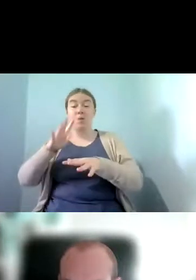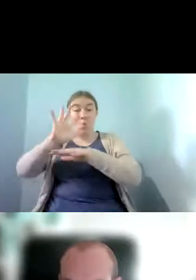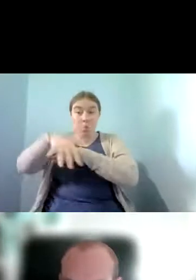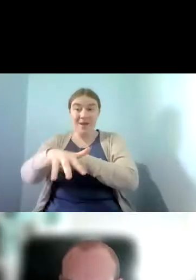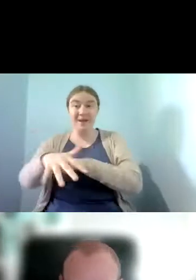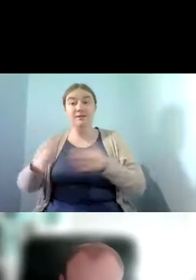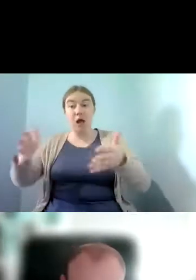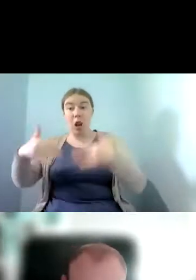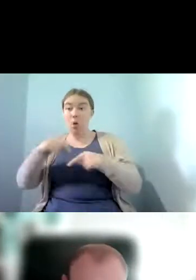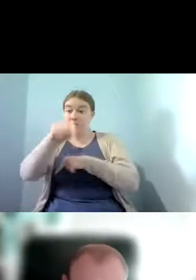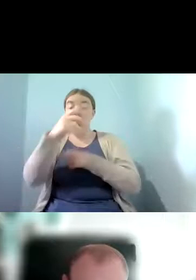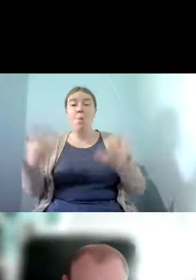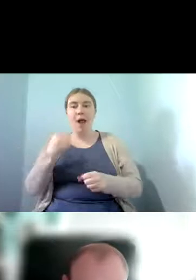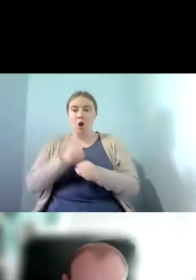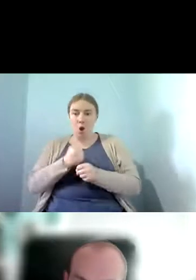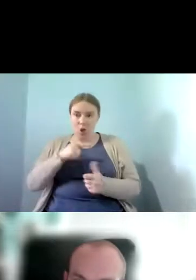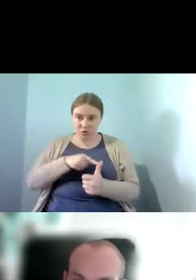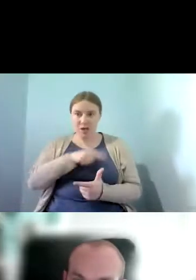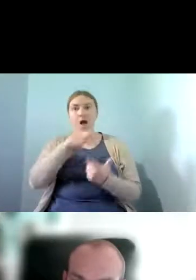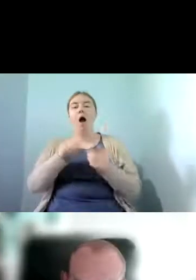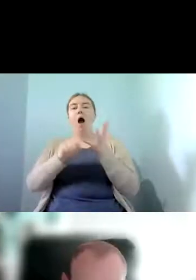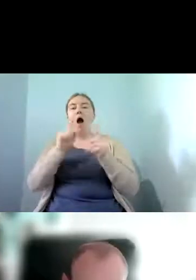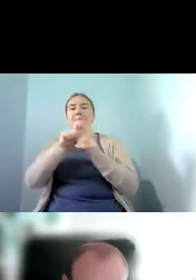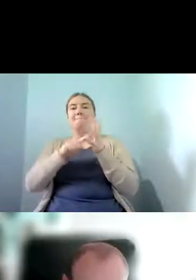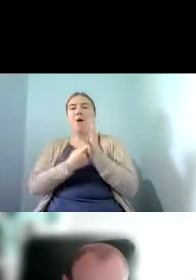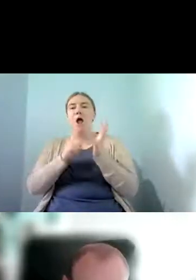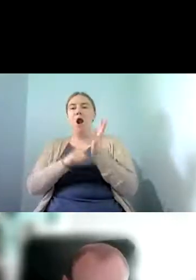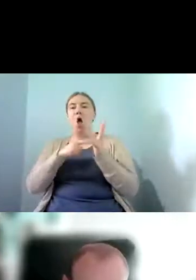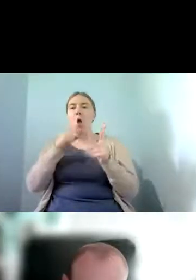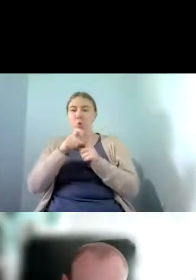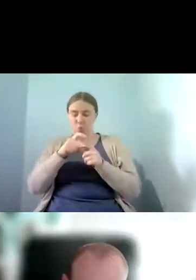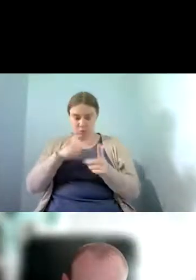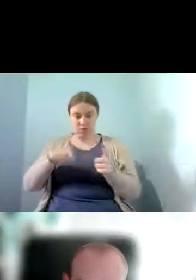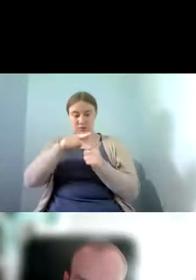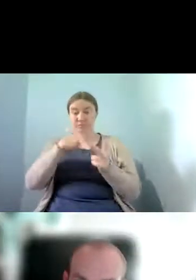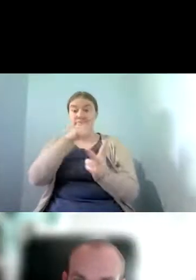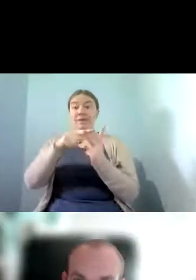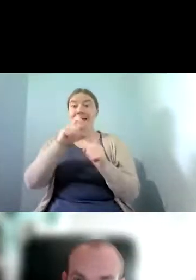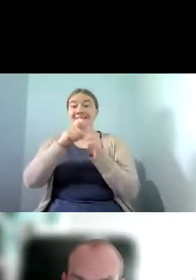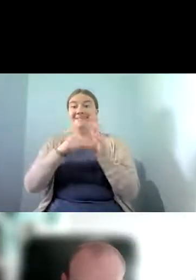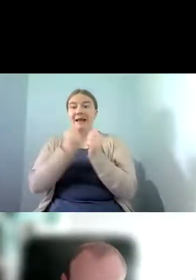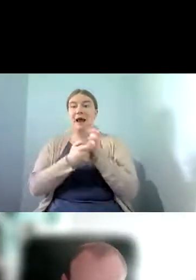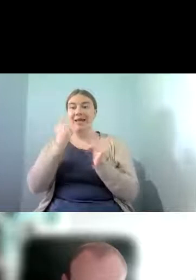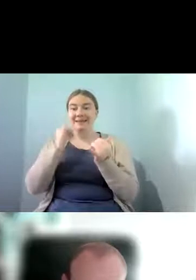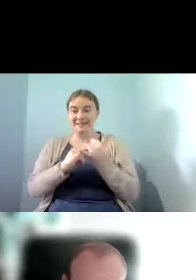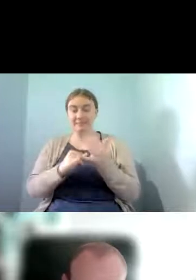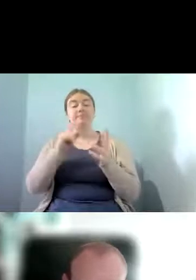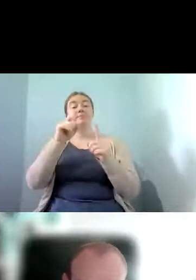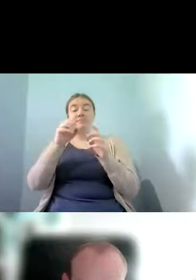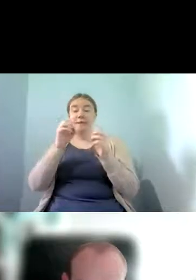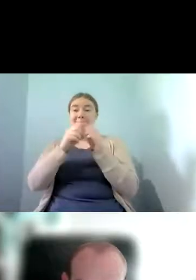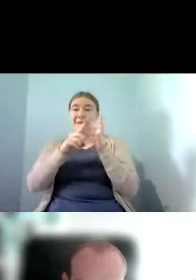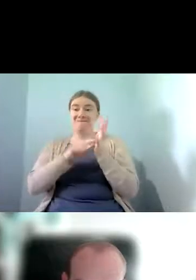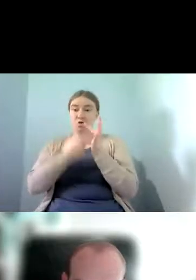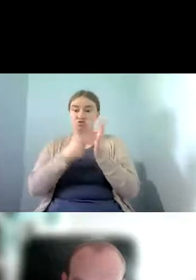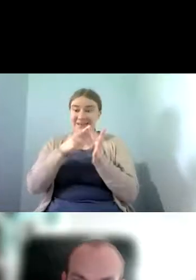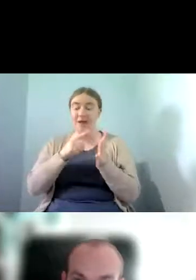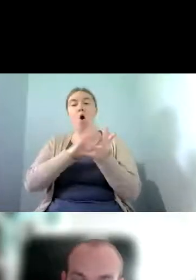at gloucester um upper load uh diglis bevee holt and lincomb